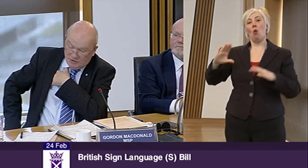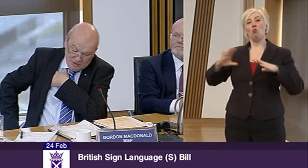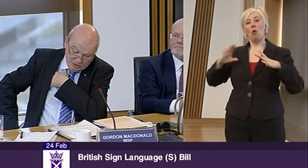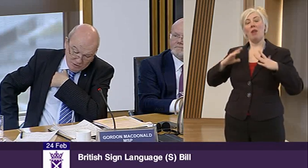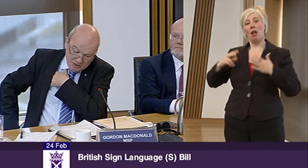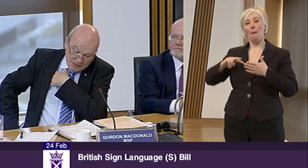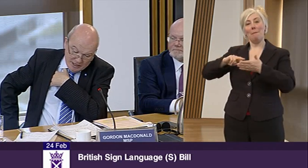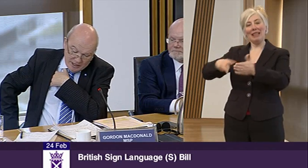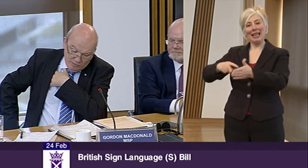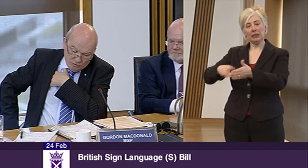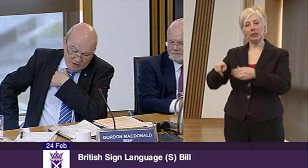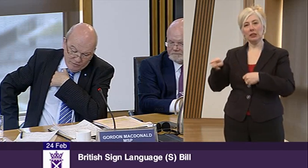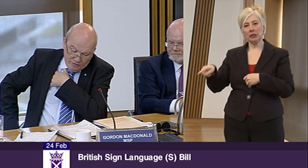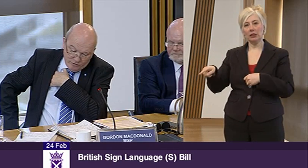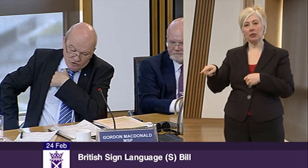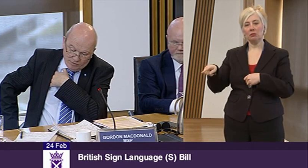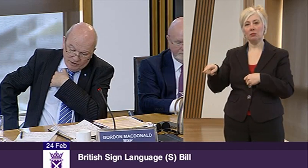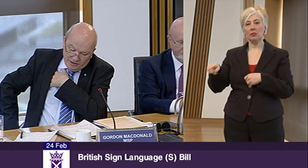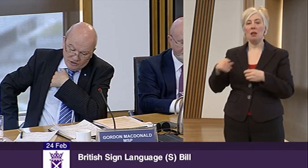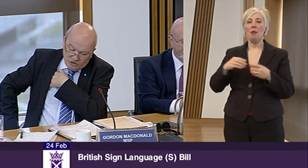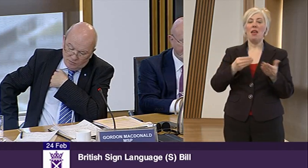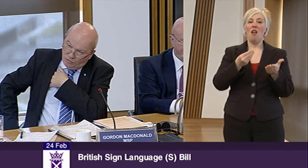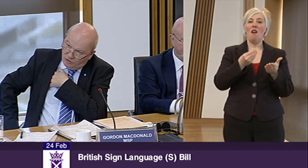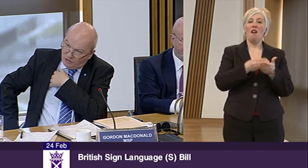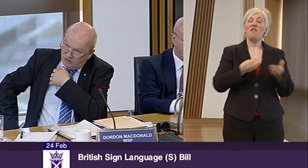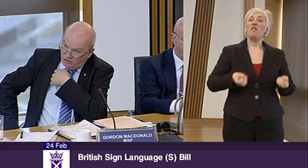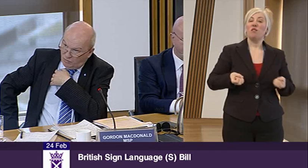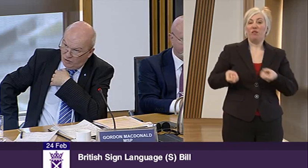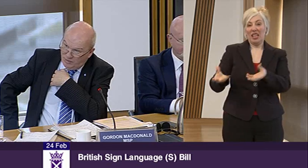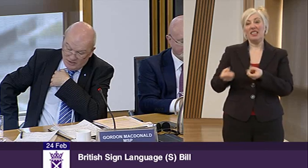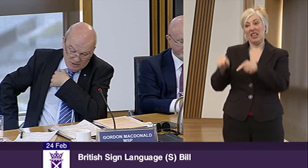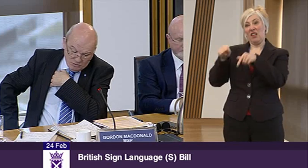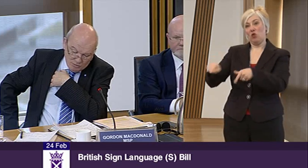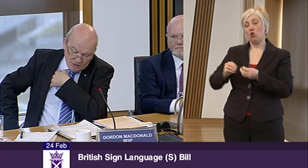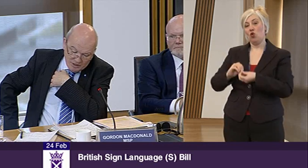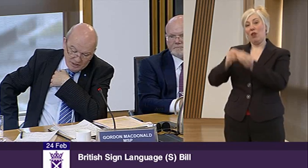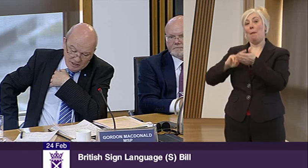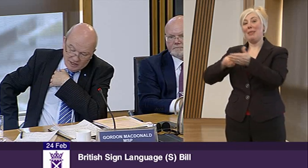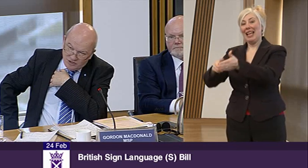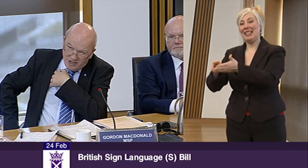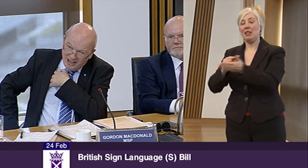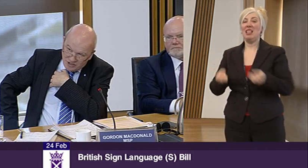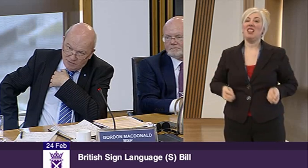of plans will divert funds from other areas that currently support the BSL community.